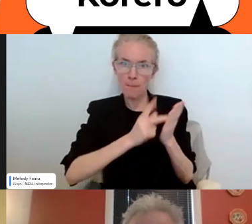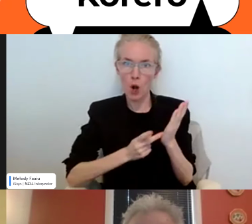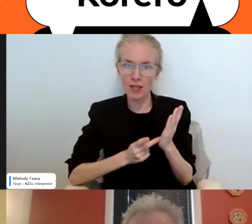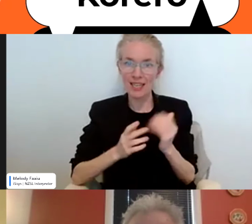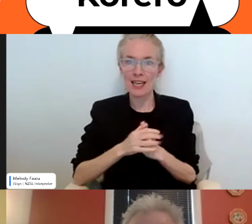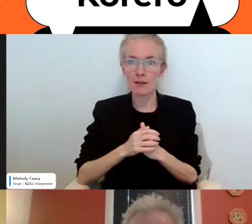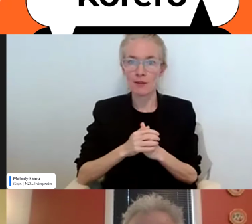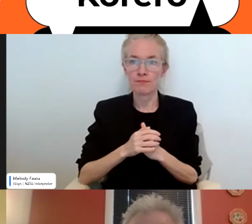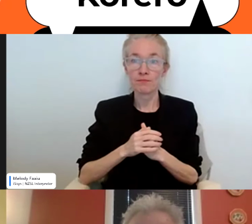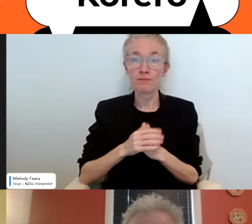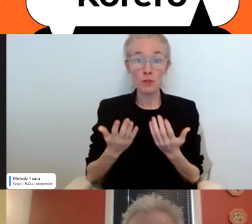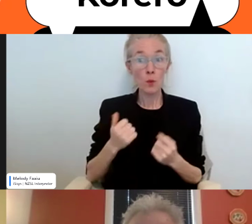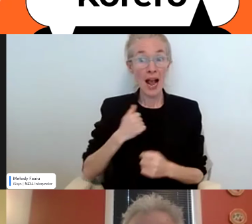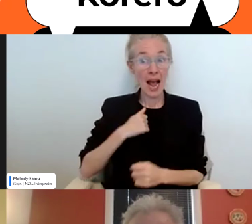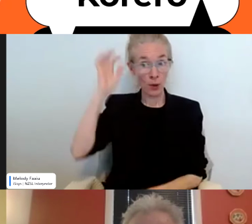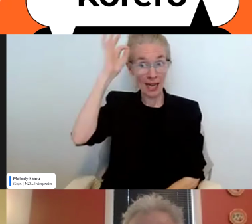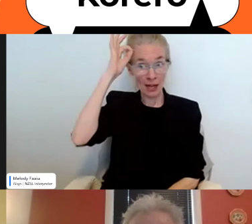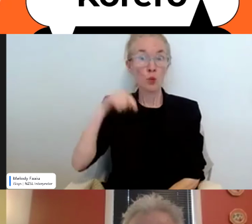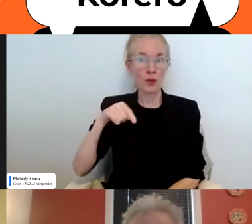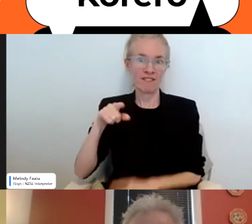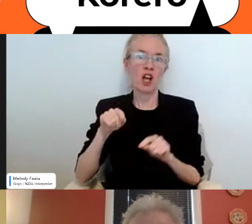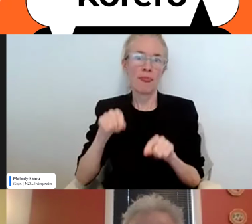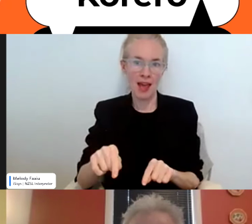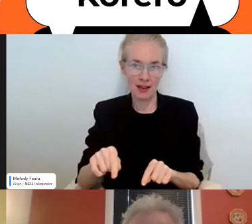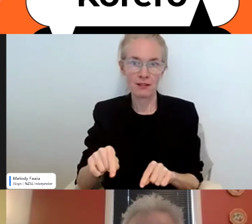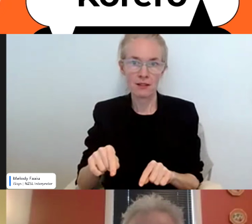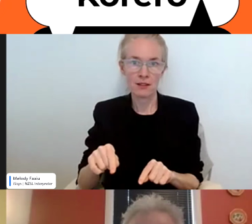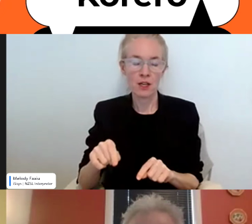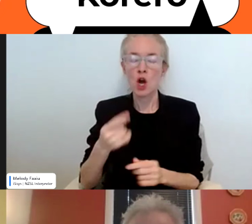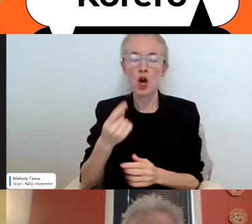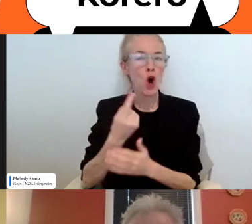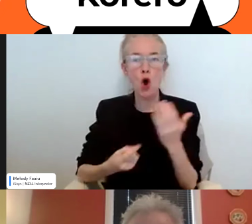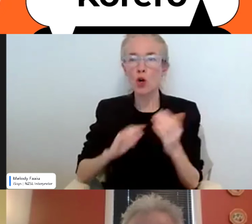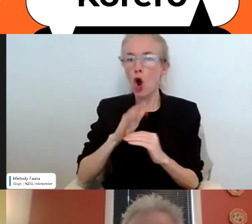put in place as a council not just for disability, but across the